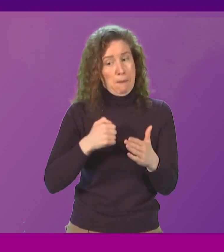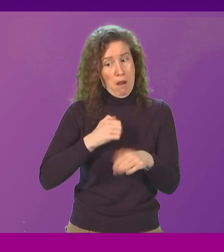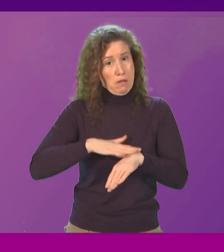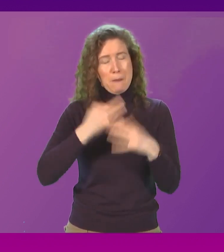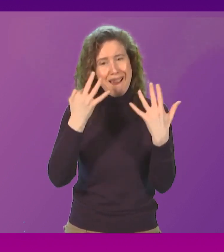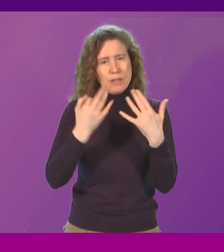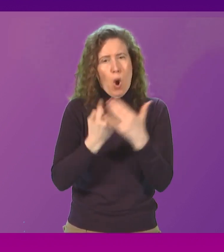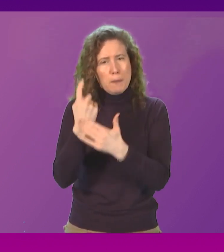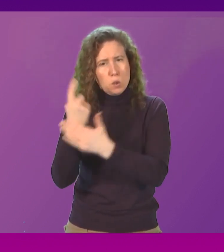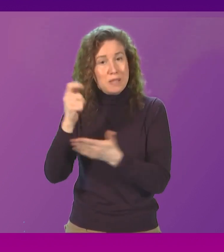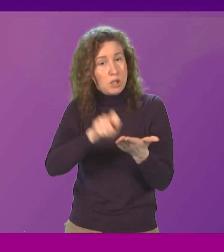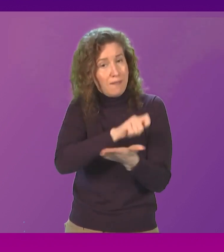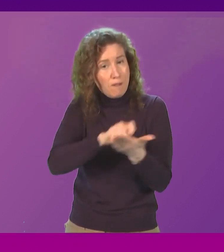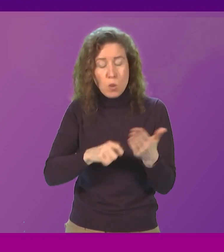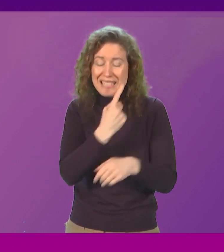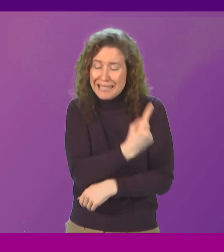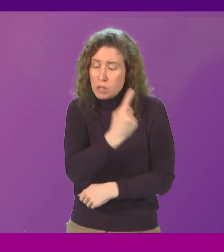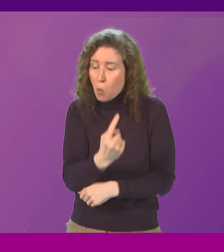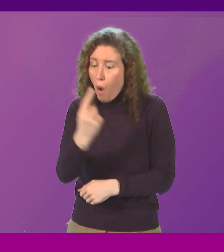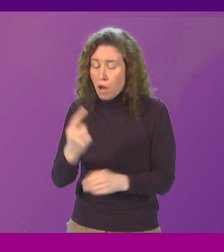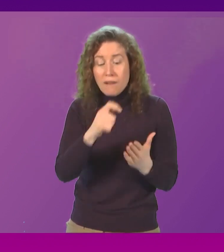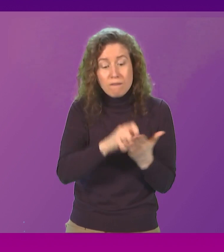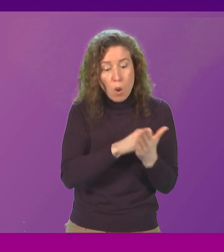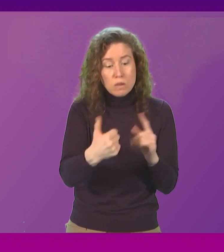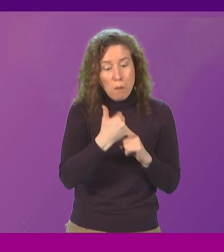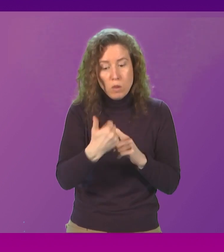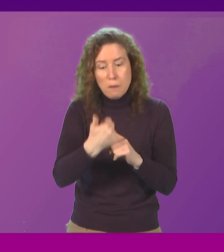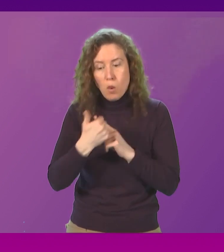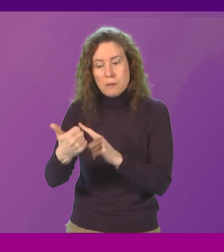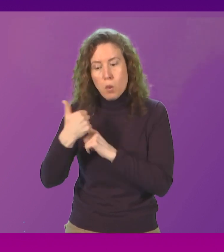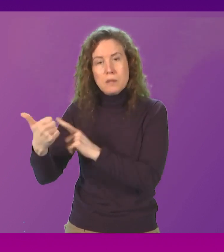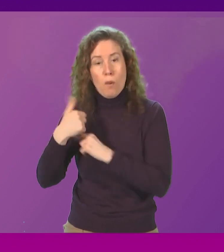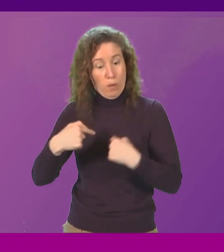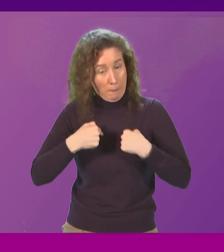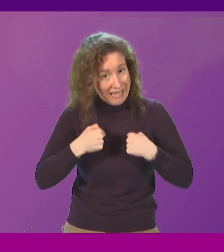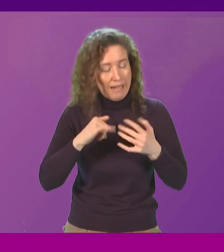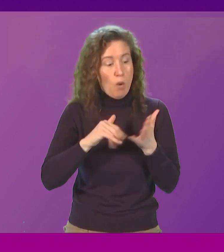At each of those eight opportunities, they have voted for me, the SNP and my Government.